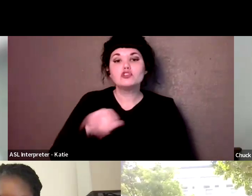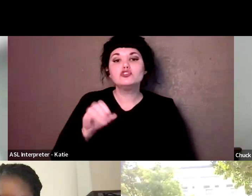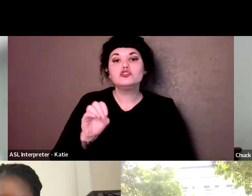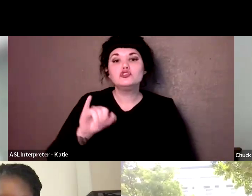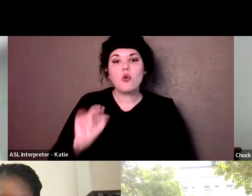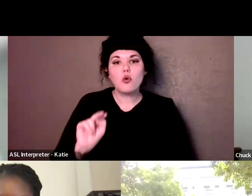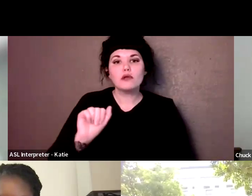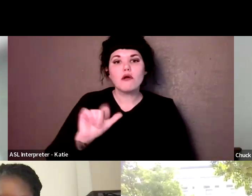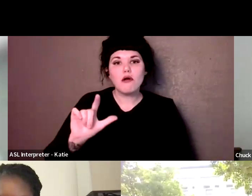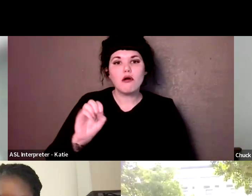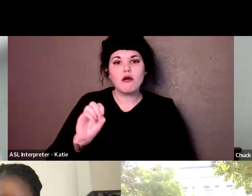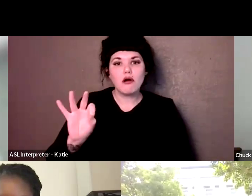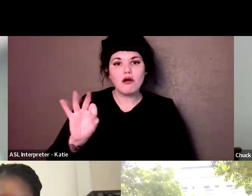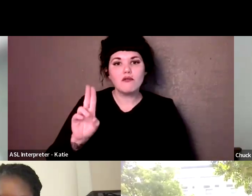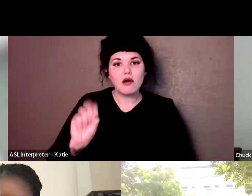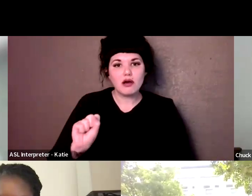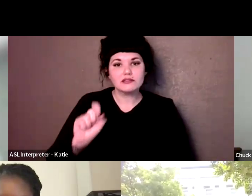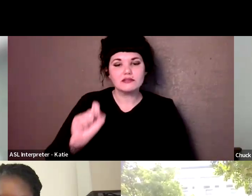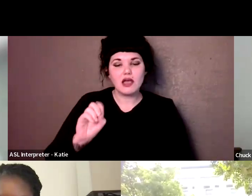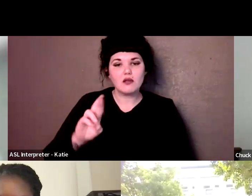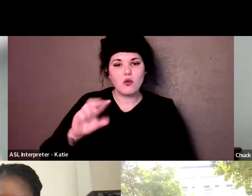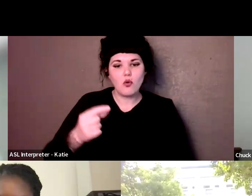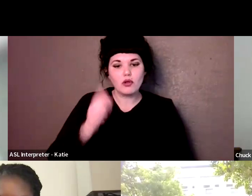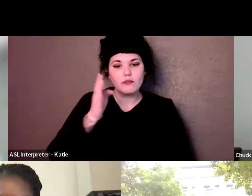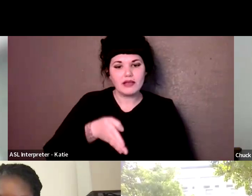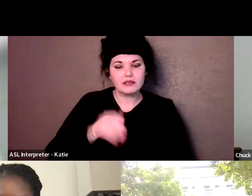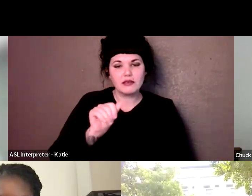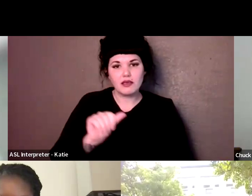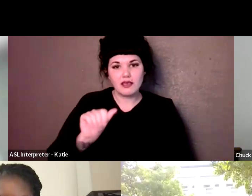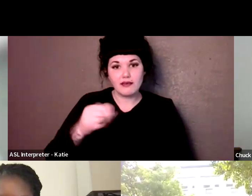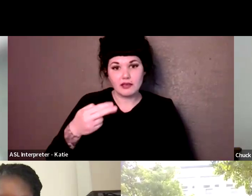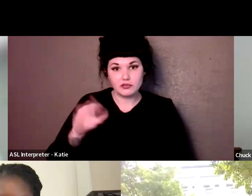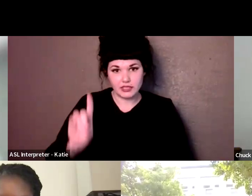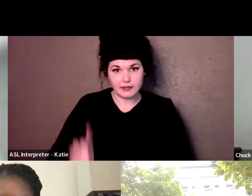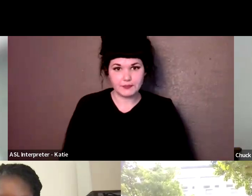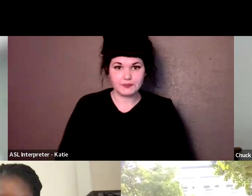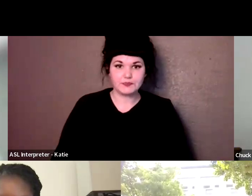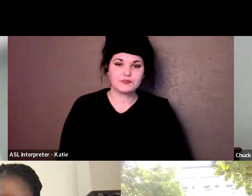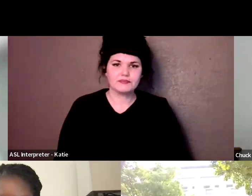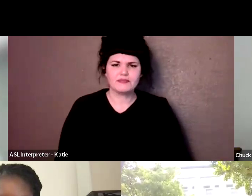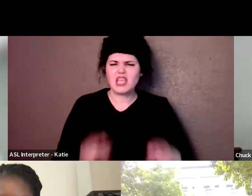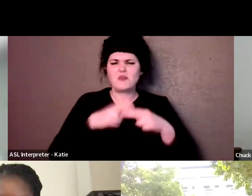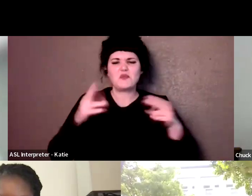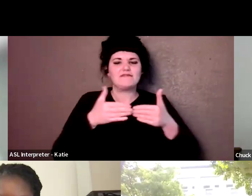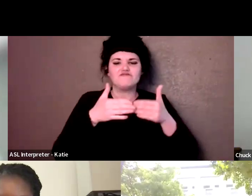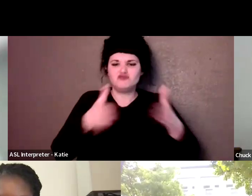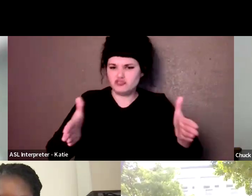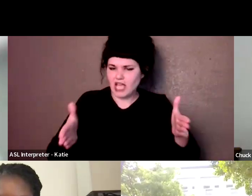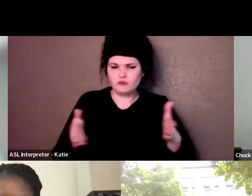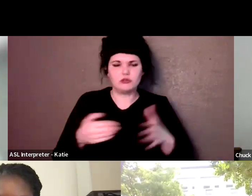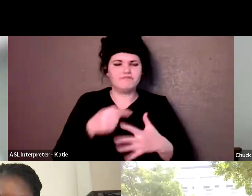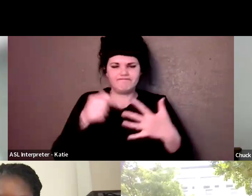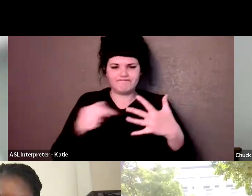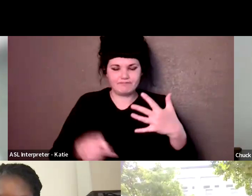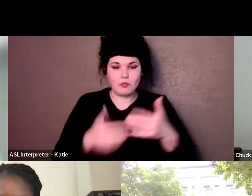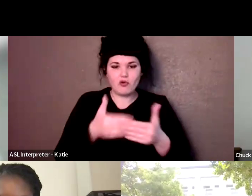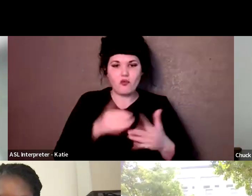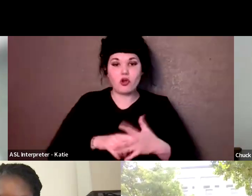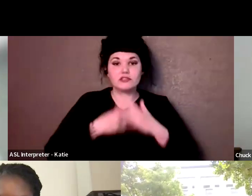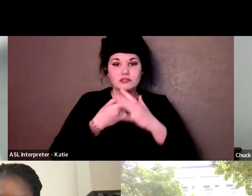Some brief housekeeping before we get started - this webinar is being recorded and